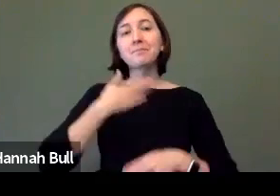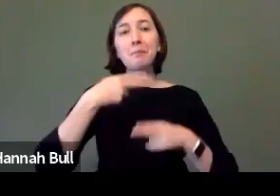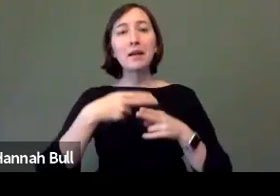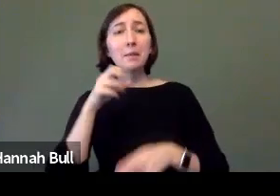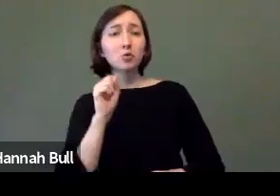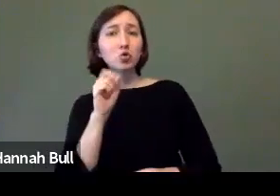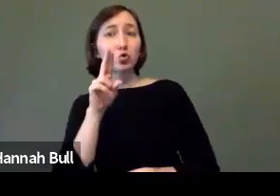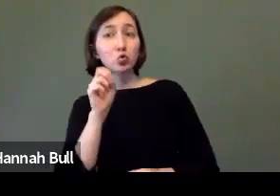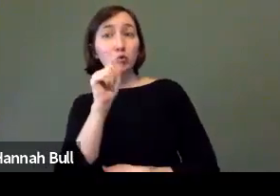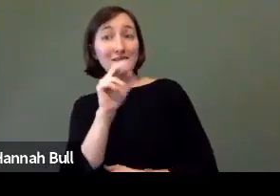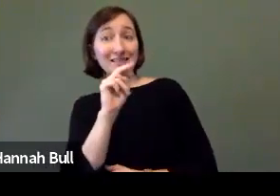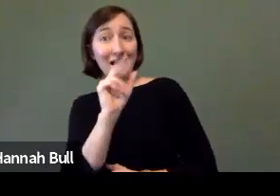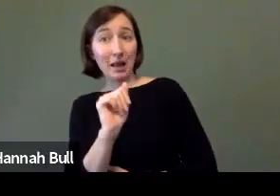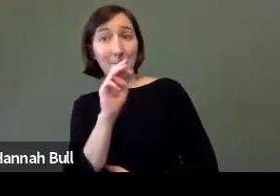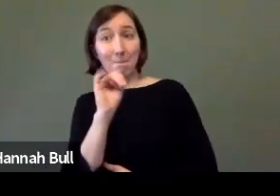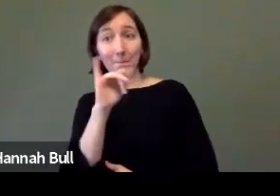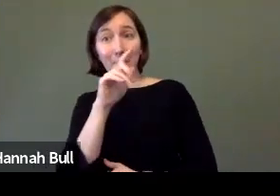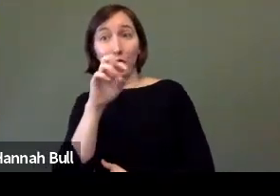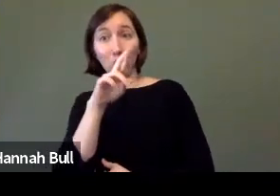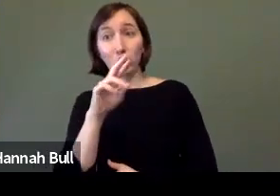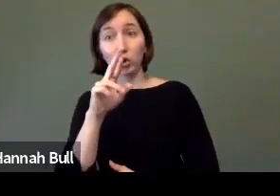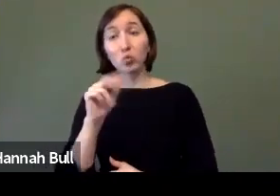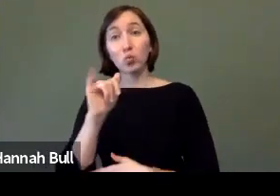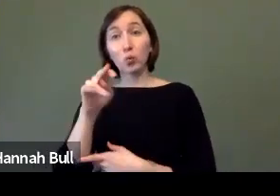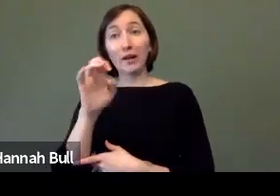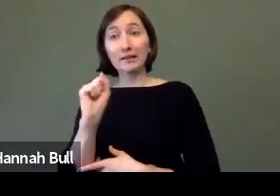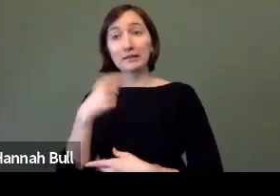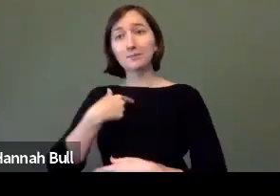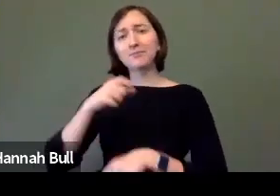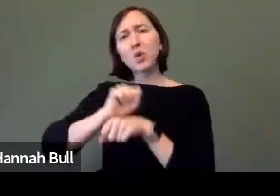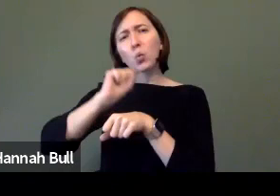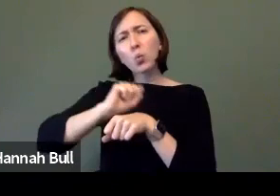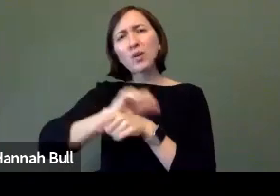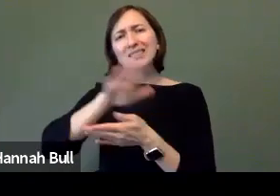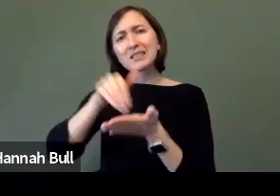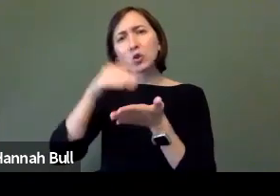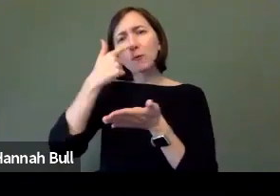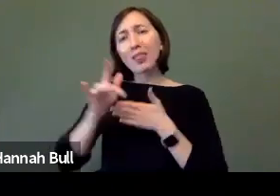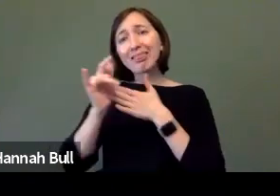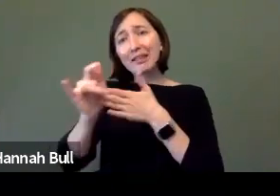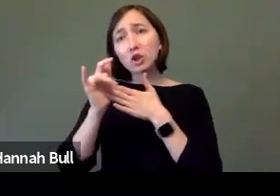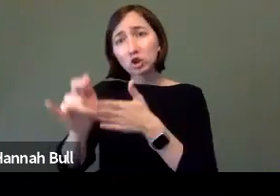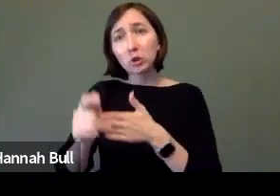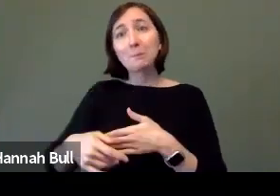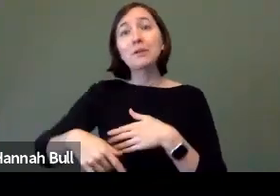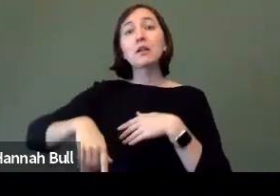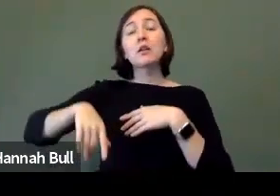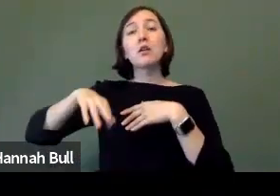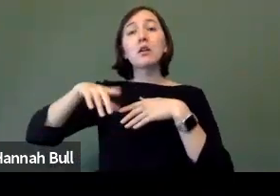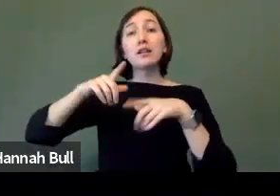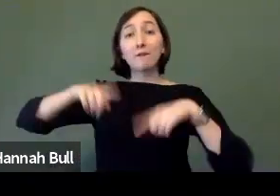and I work at the Center for Leadership in Disability within the school of public health. We are one of two